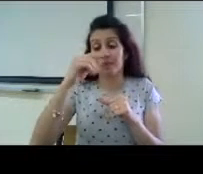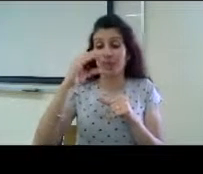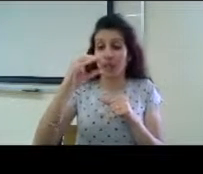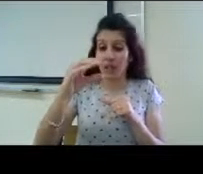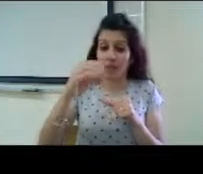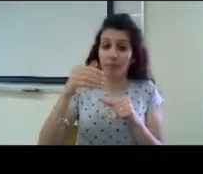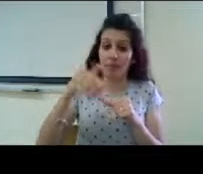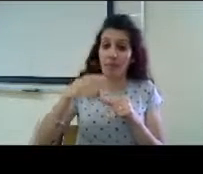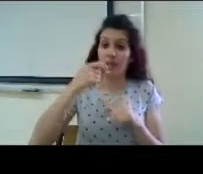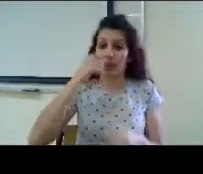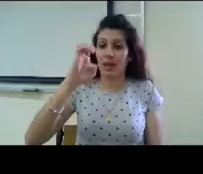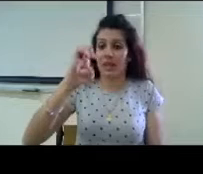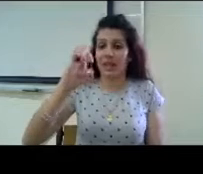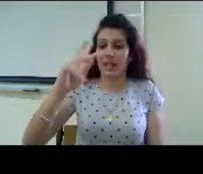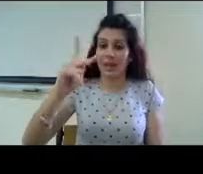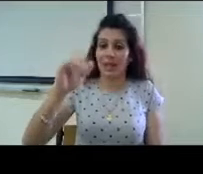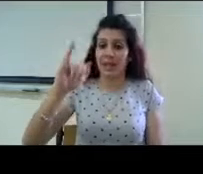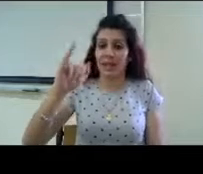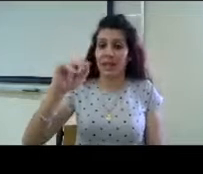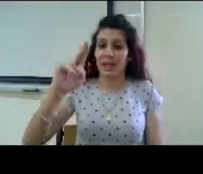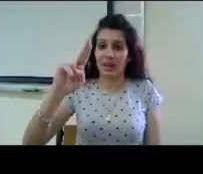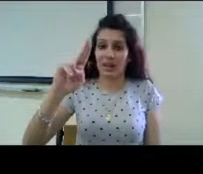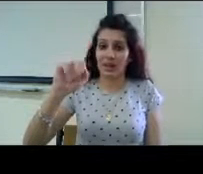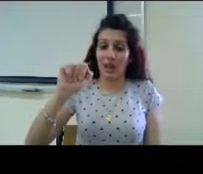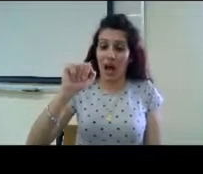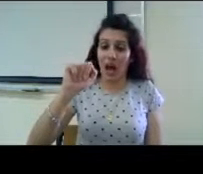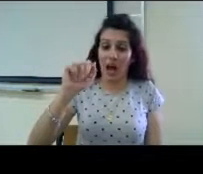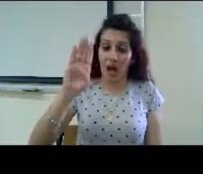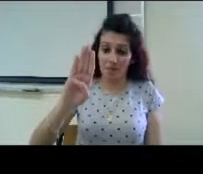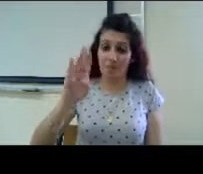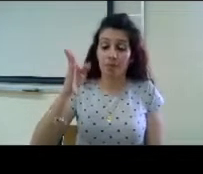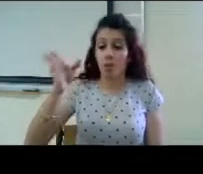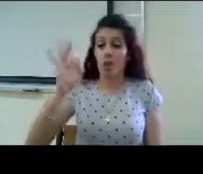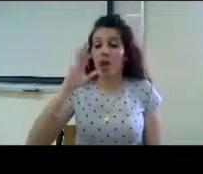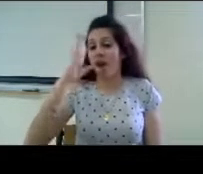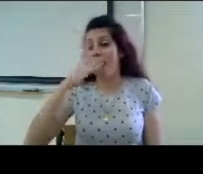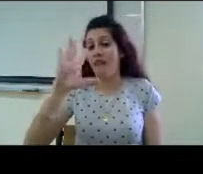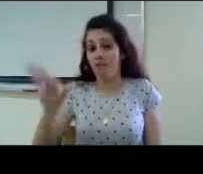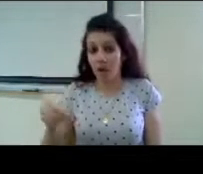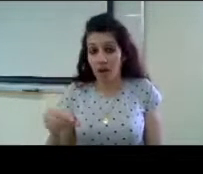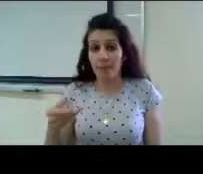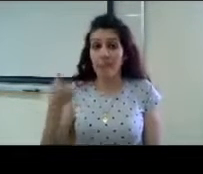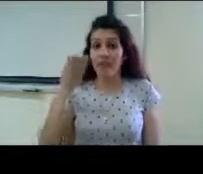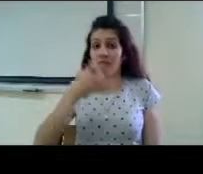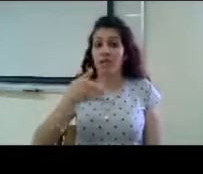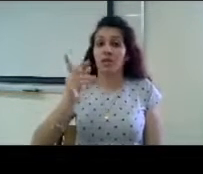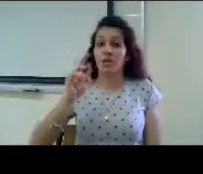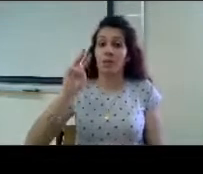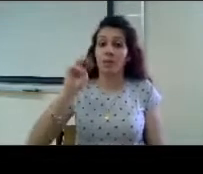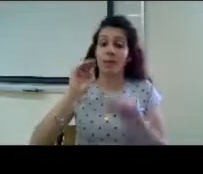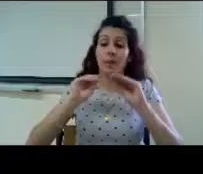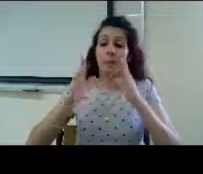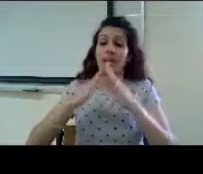telecommunication companies to help provide some accessibility towards the